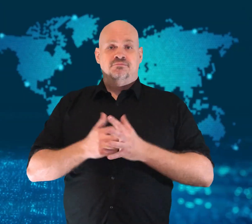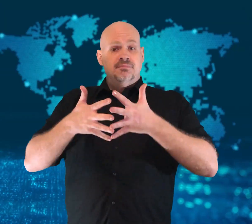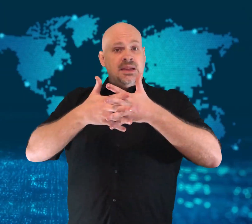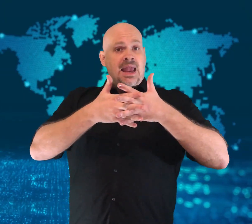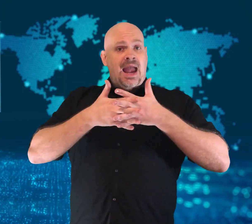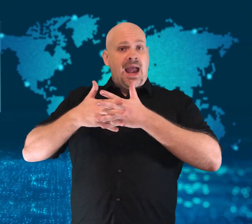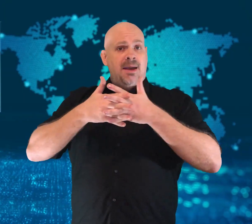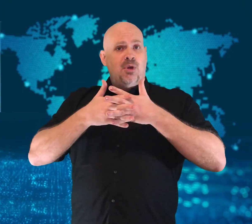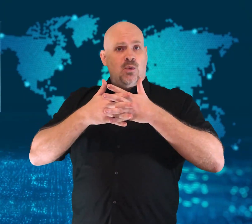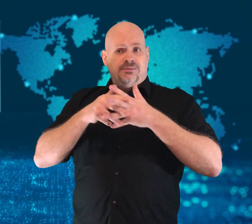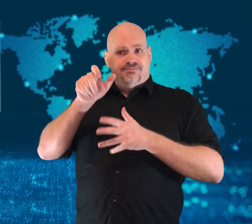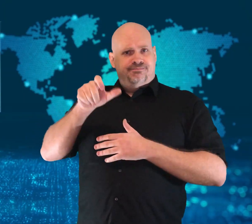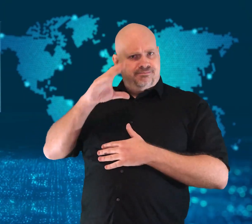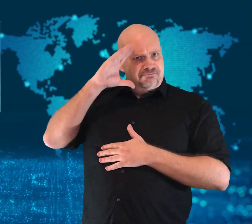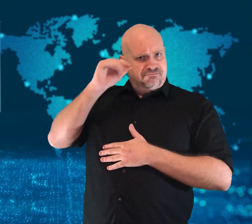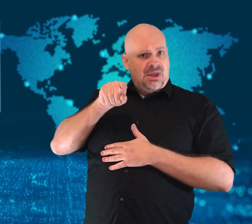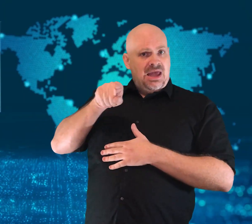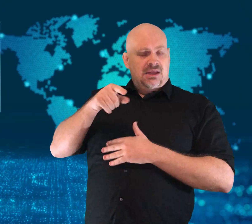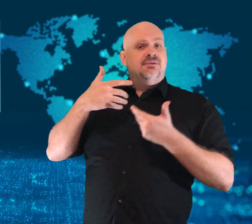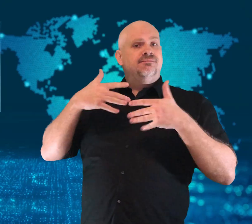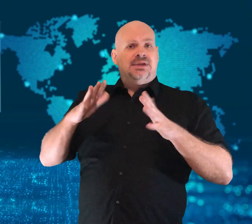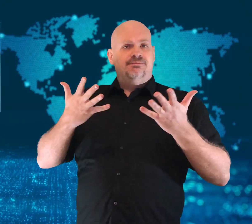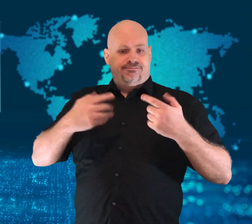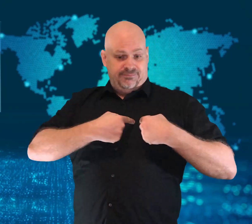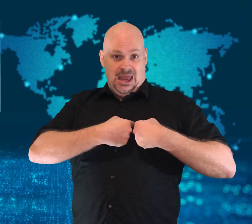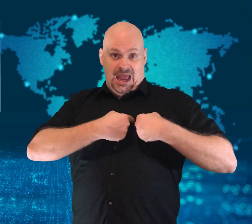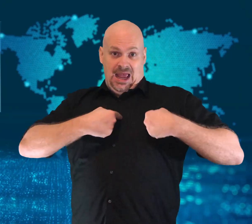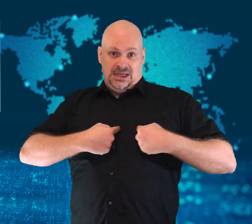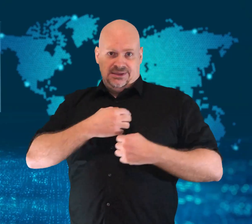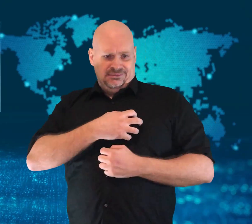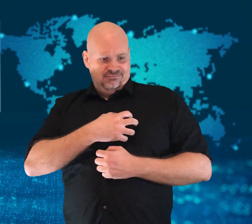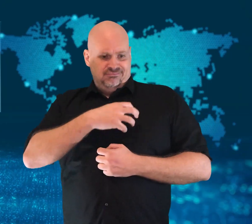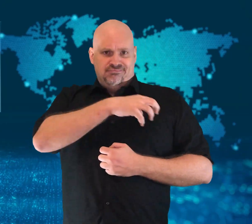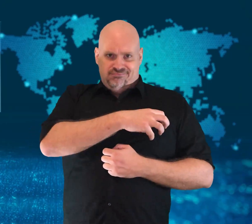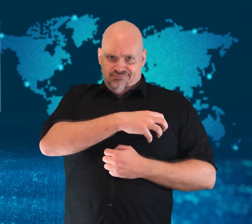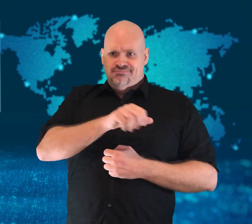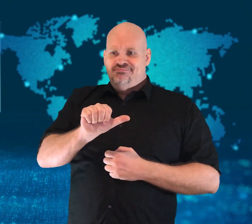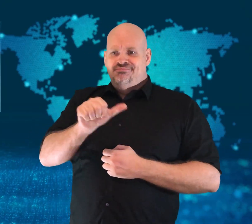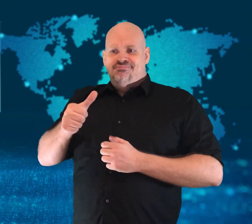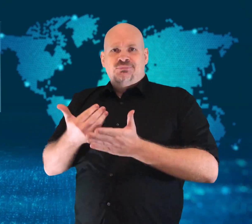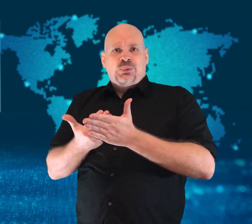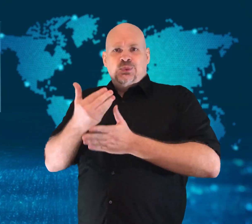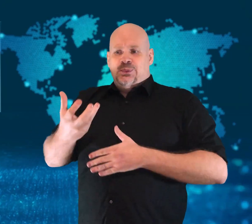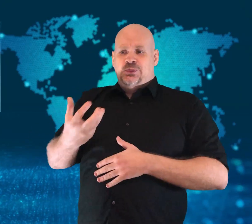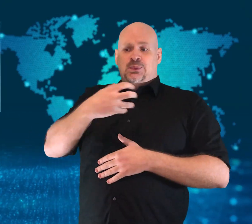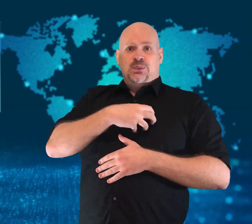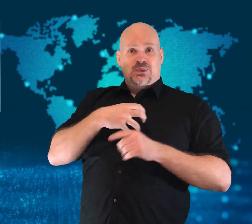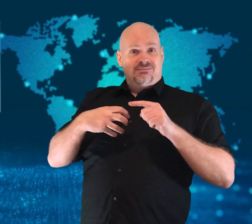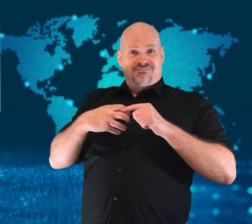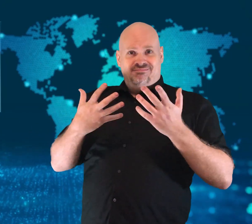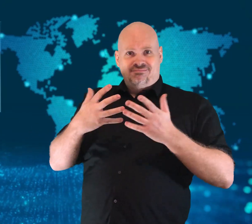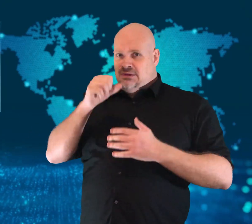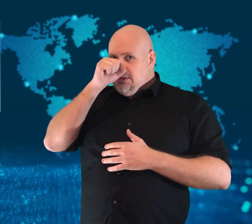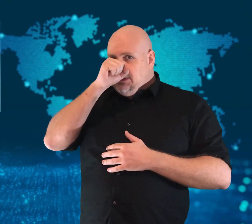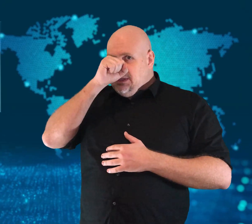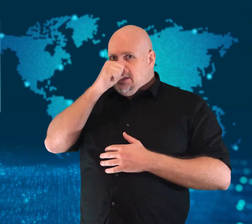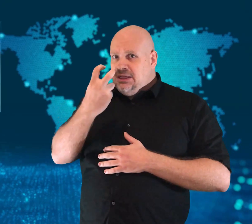[Gavin]: A man in the United States received